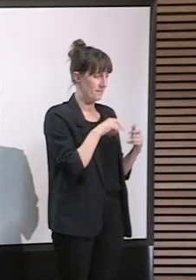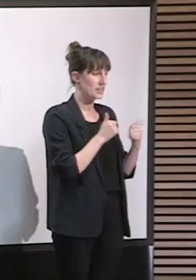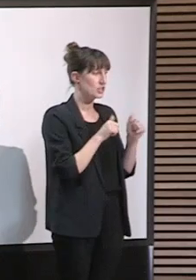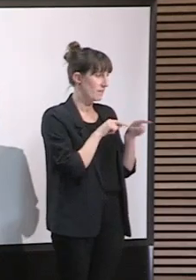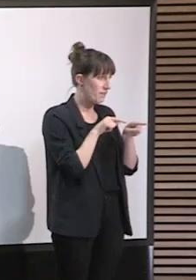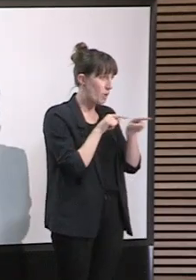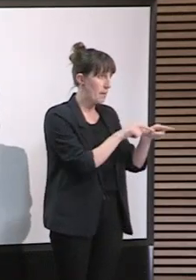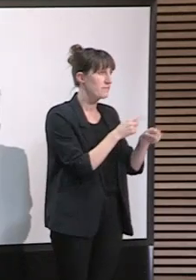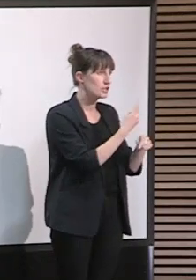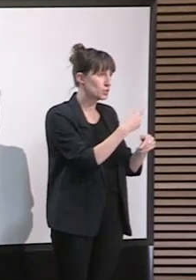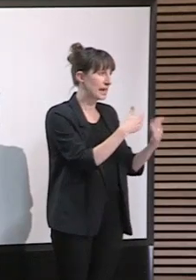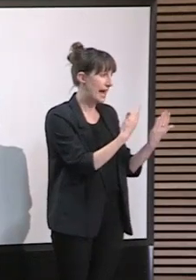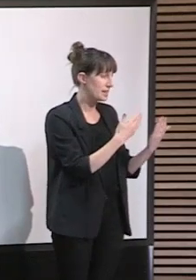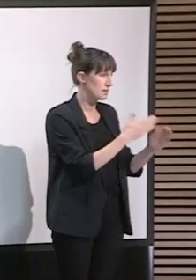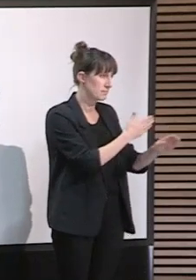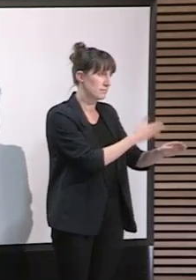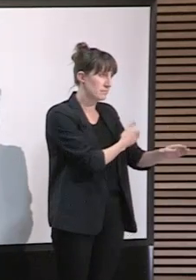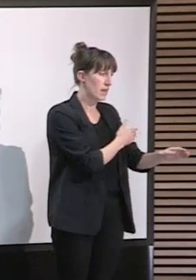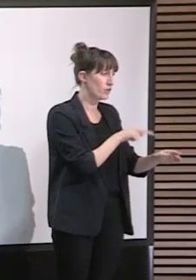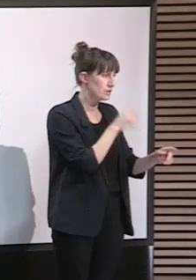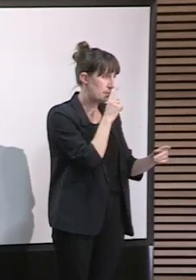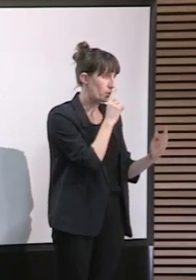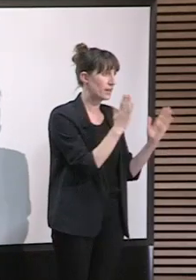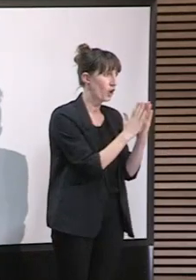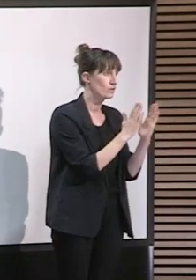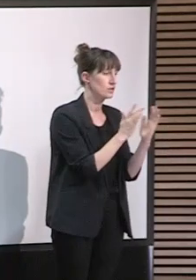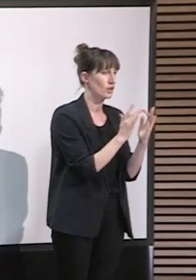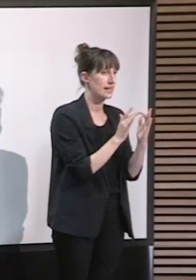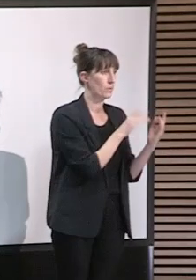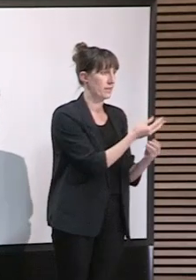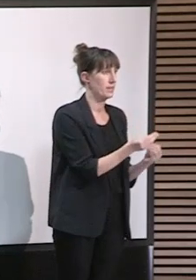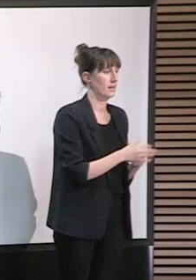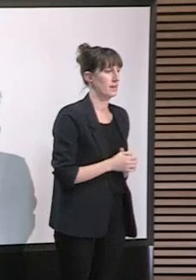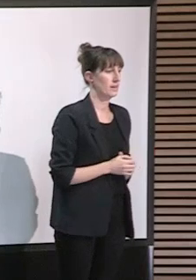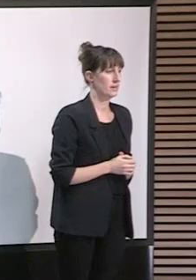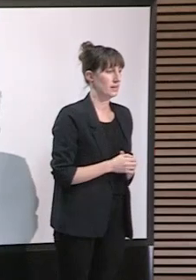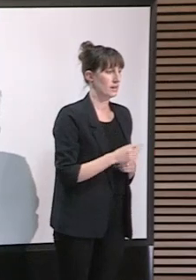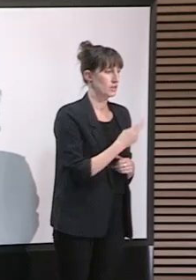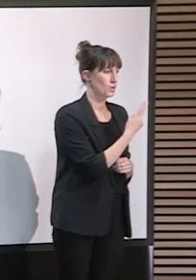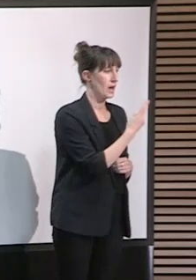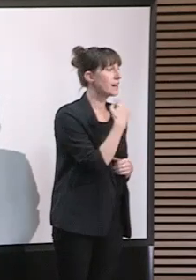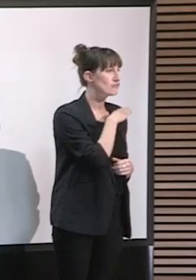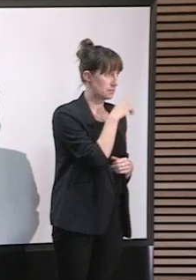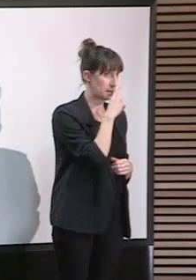when that person did become symptom mattic have been followed up and I think that's over 200 people who are